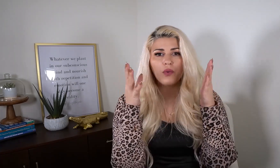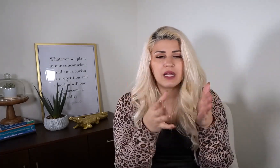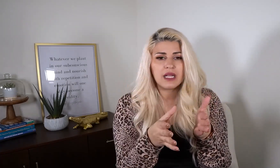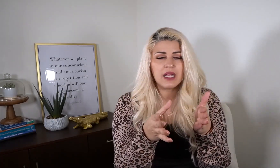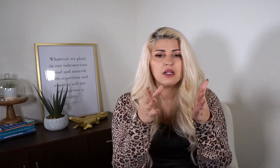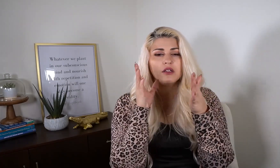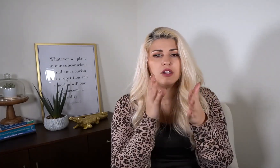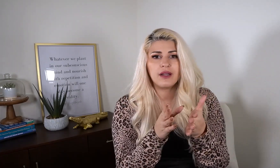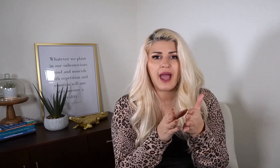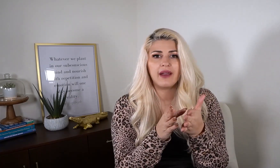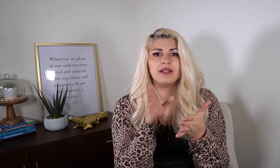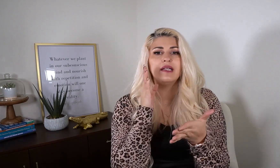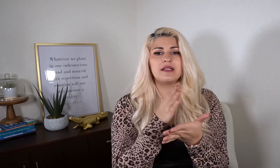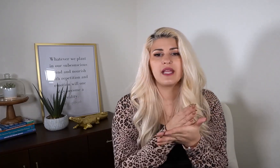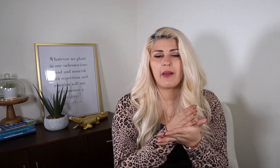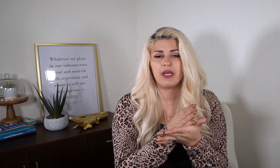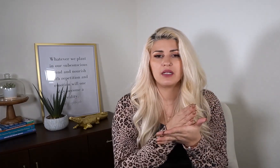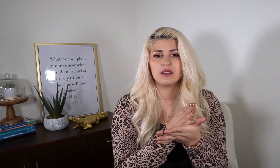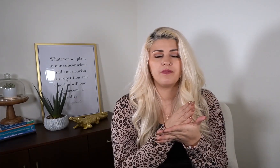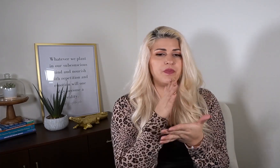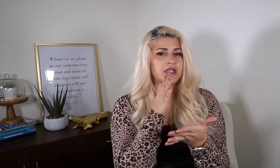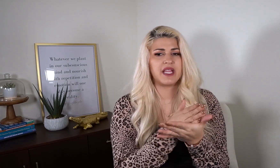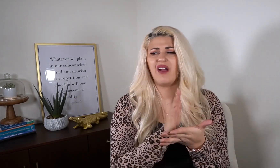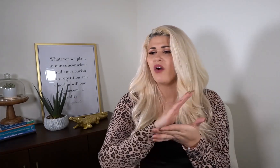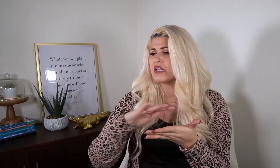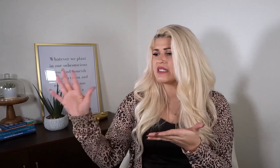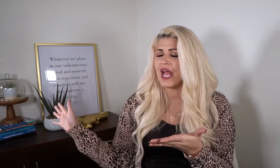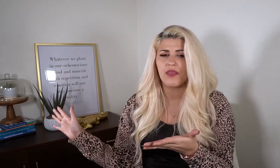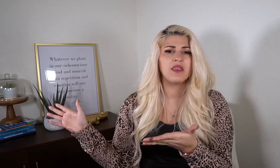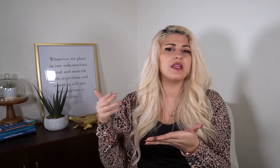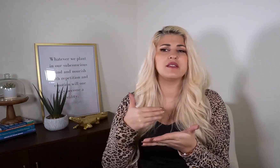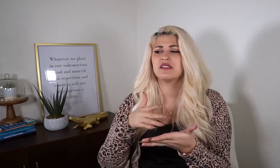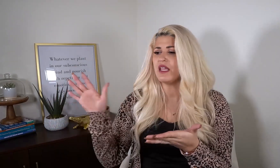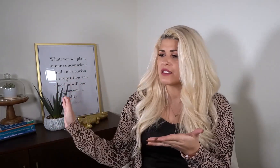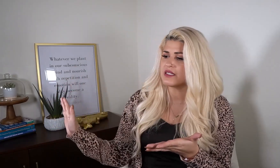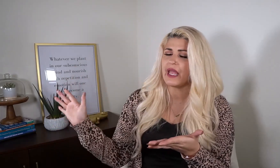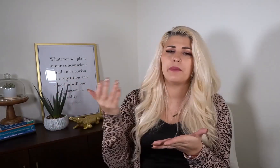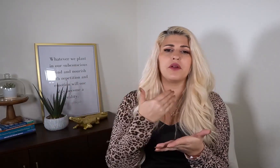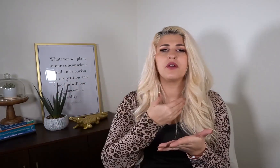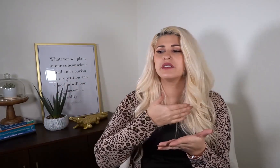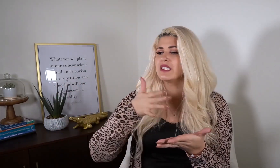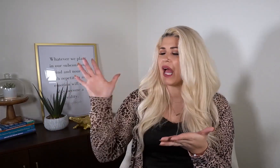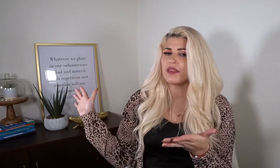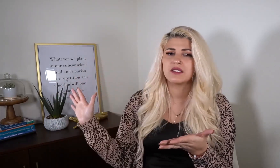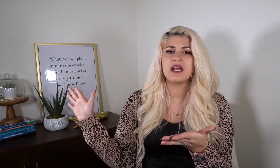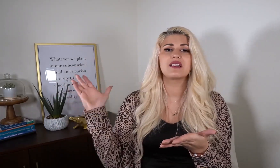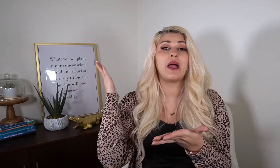Really look at it and examine it and say, "Oh, it's not this, it's not the stapler or it's not the desk,